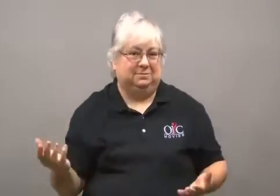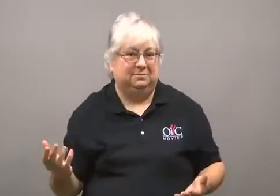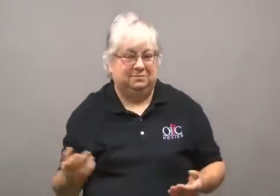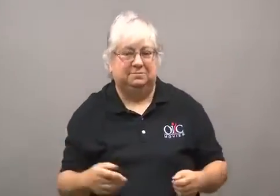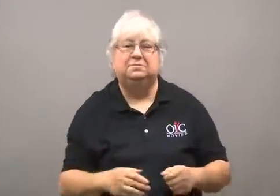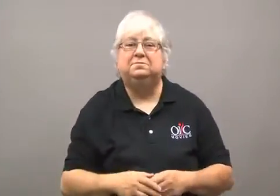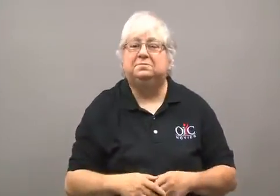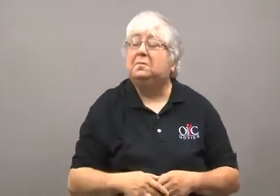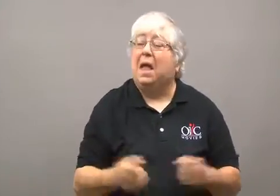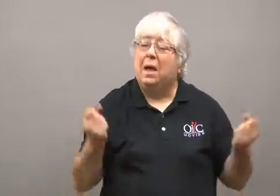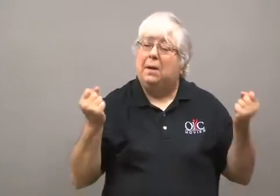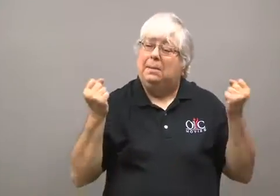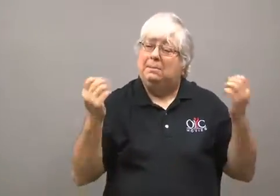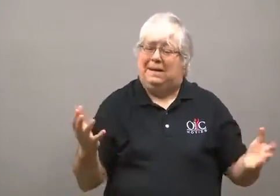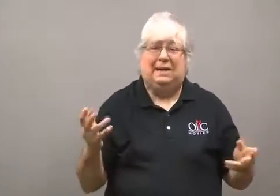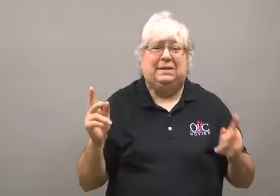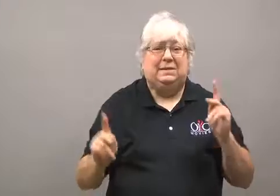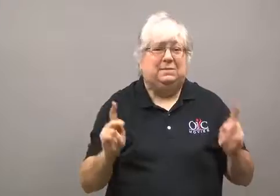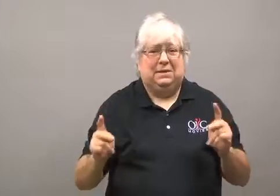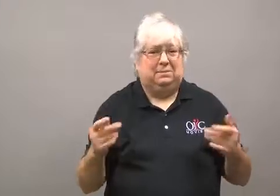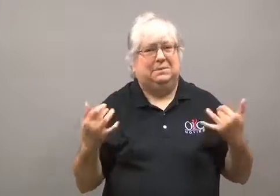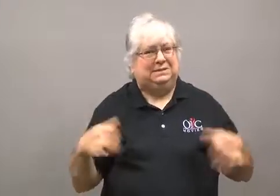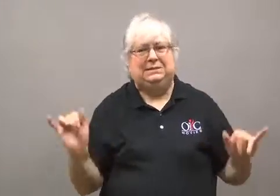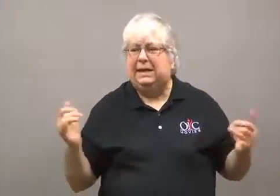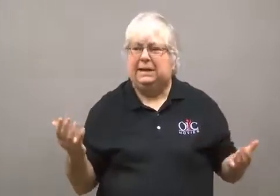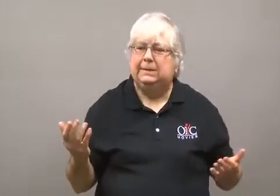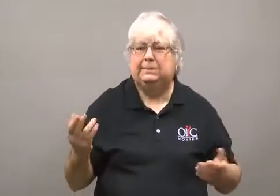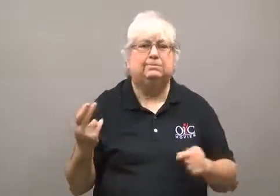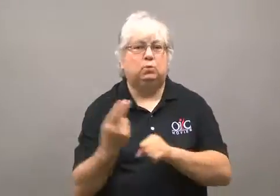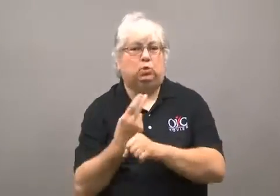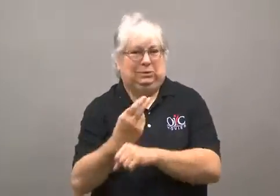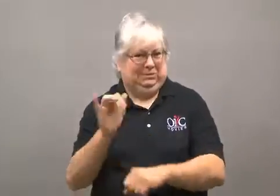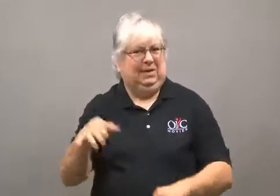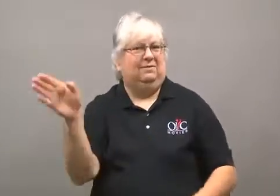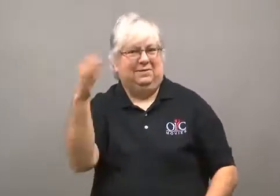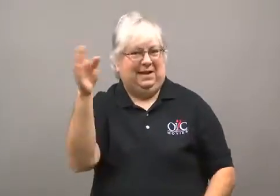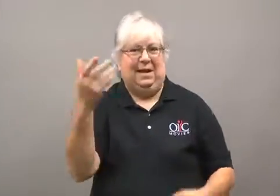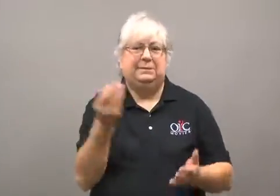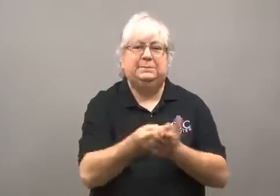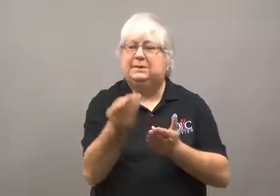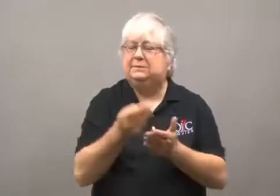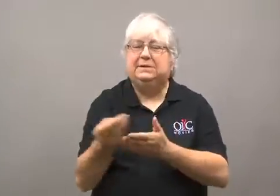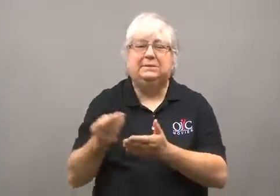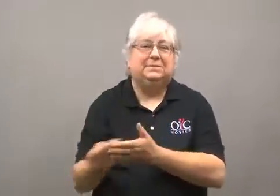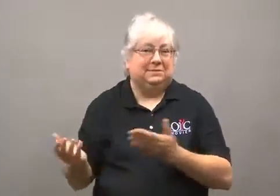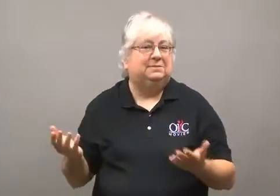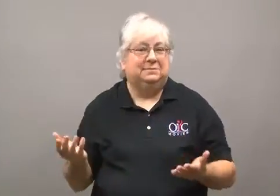Many people still buy and display that flag.